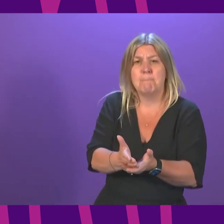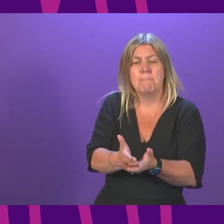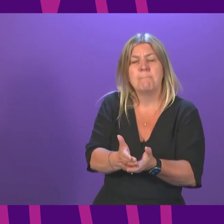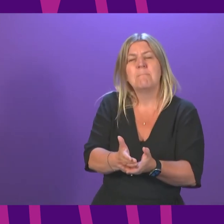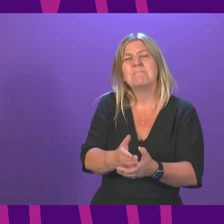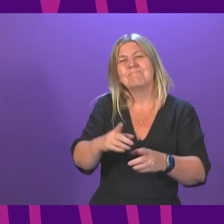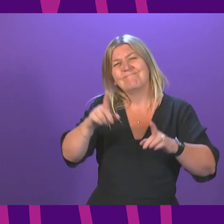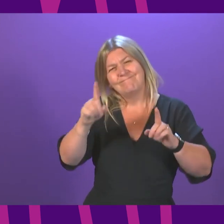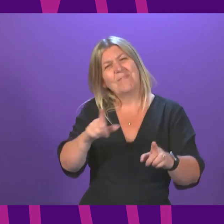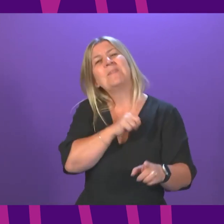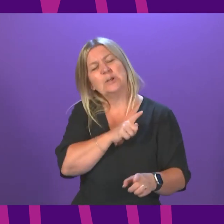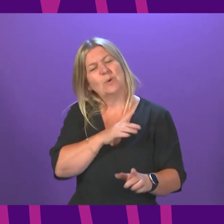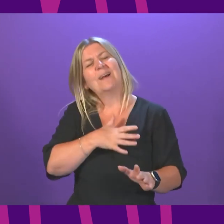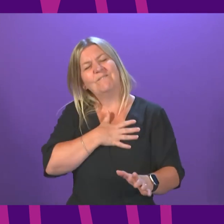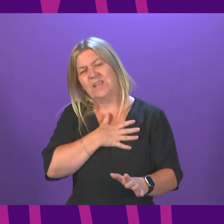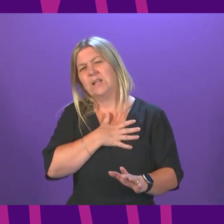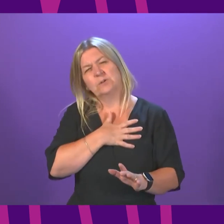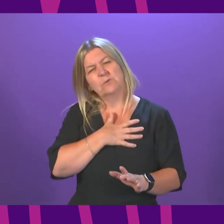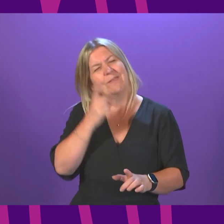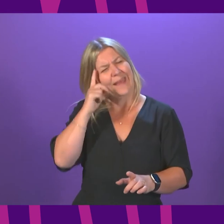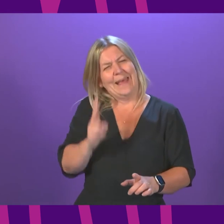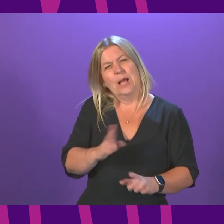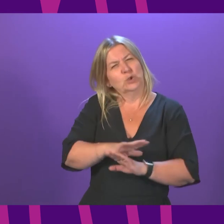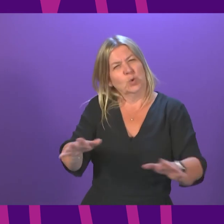and today we saw that—rightly so. I thank Mr Swinney.